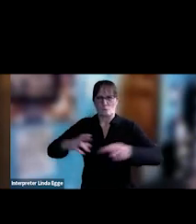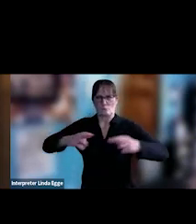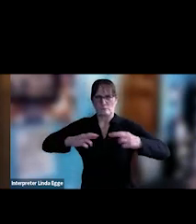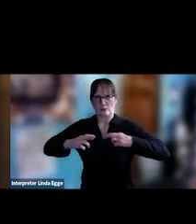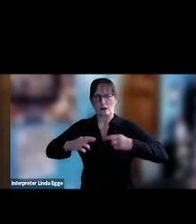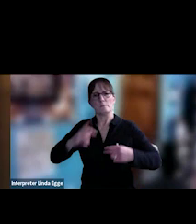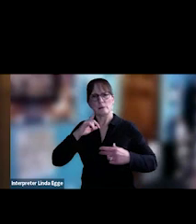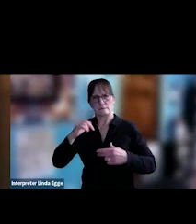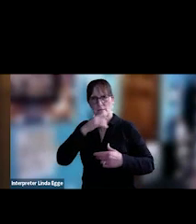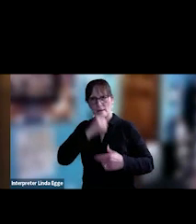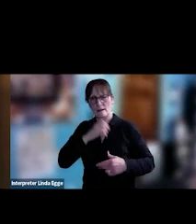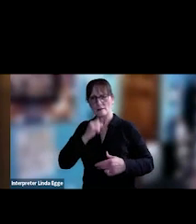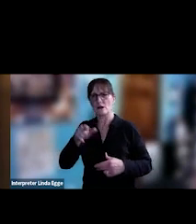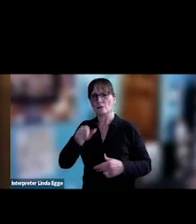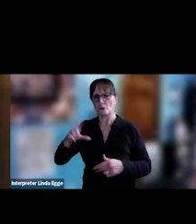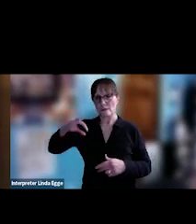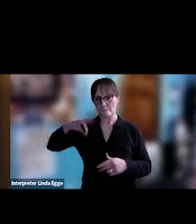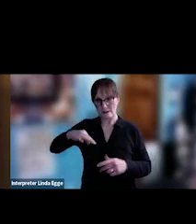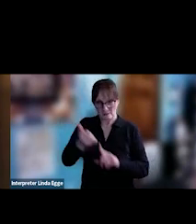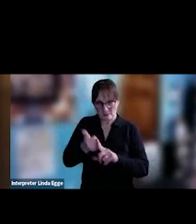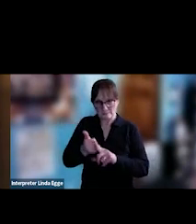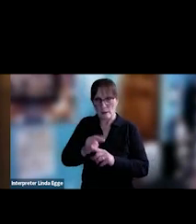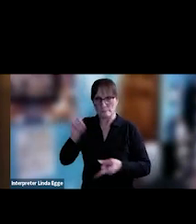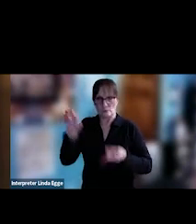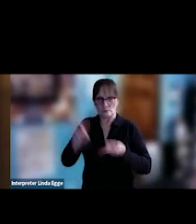those benefits will be reduced for the rest of their life.